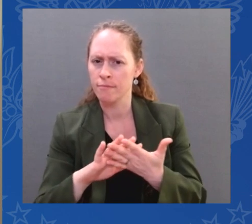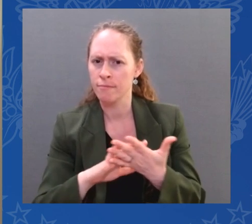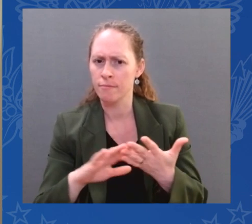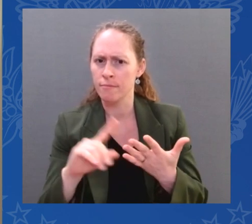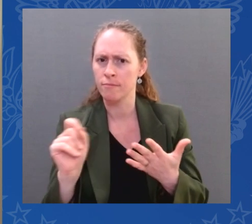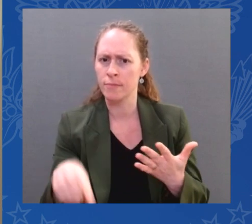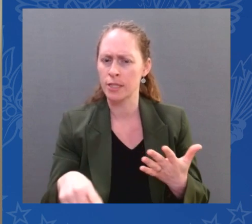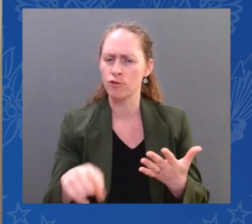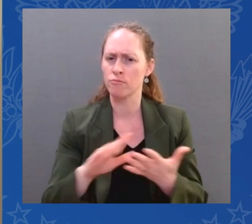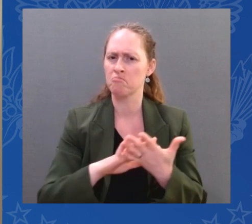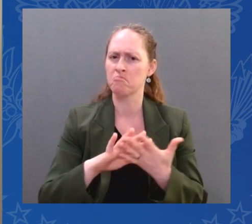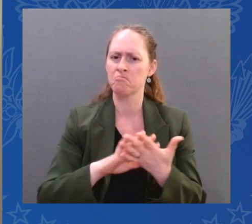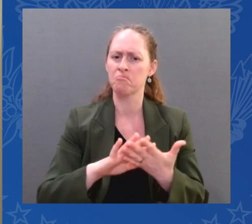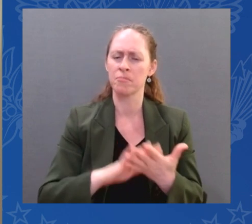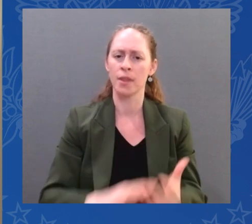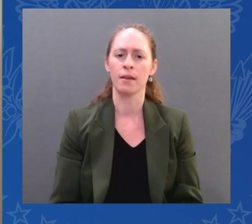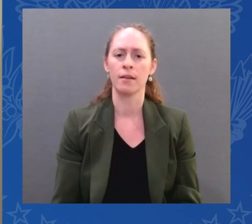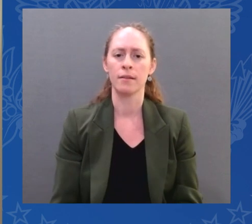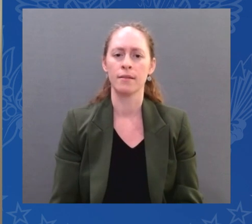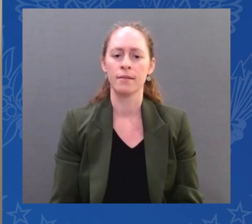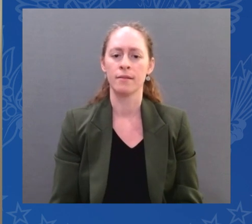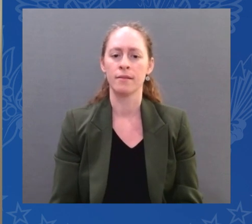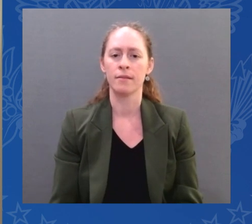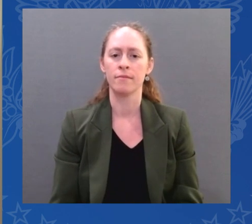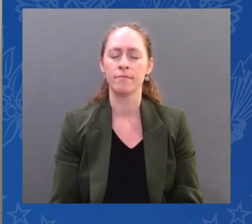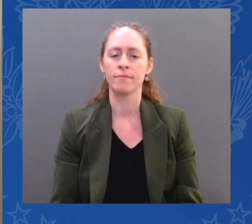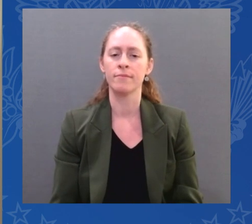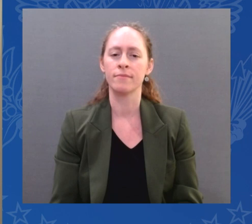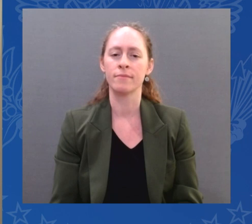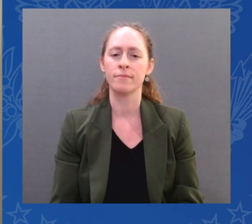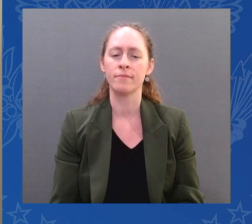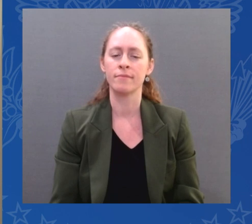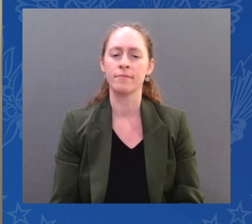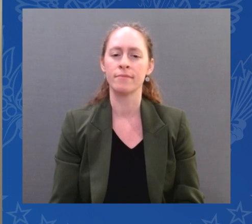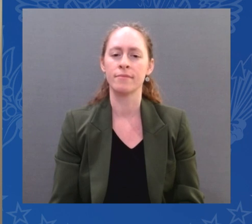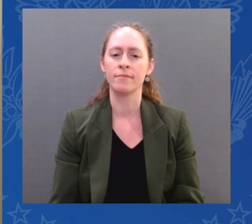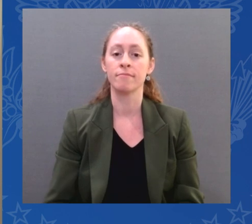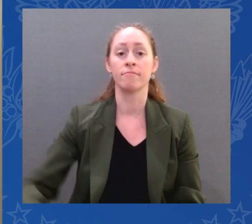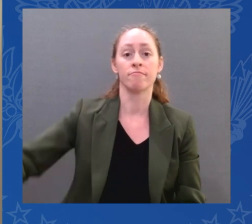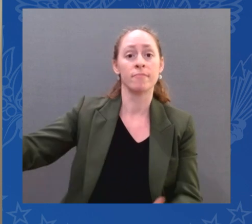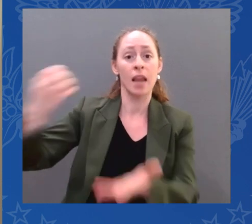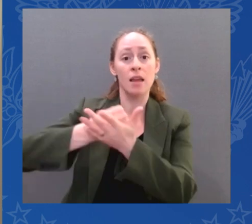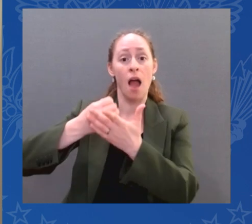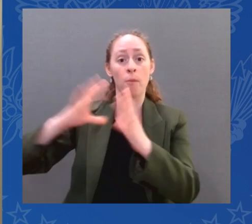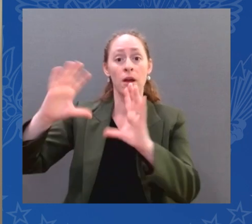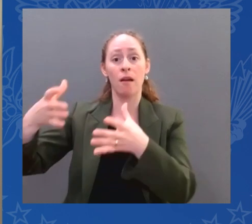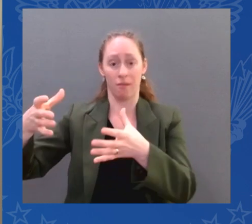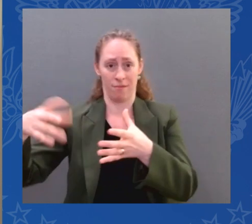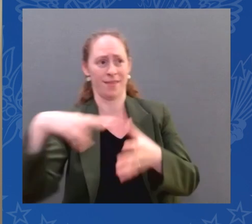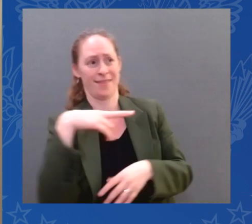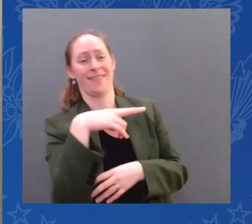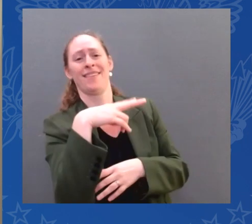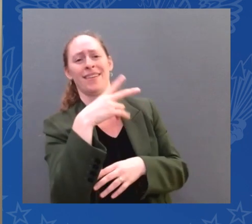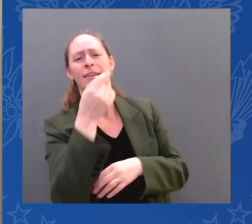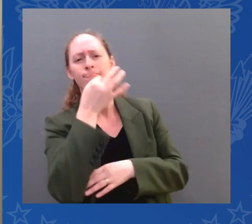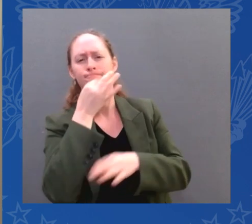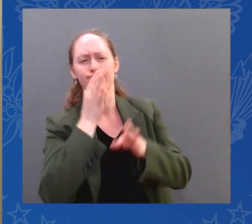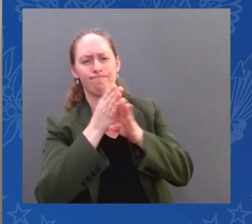there's other economists who don't think that's the case. And we're in the process of working through all of this. The Press: Have you received a briefing